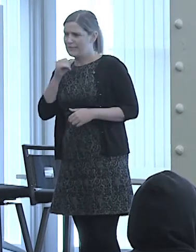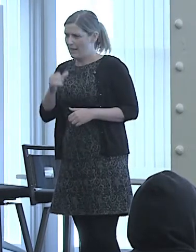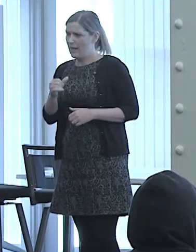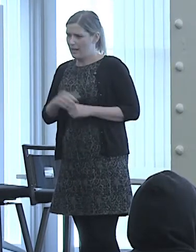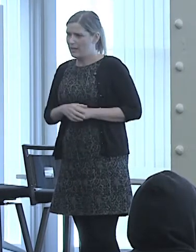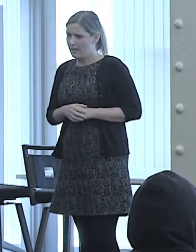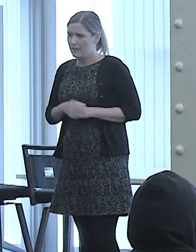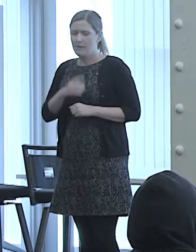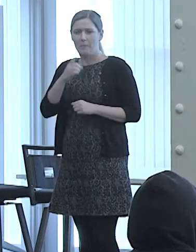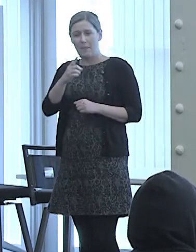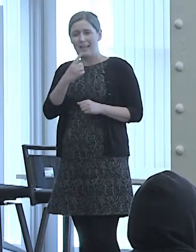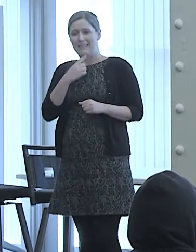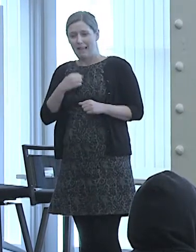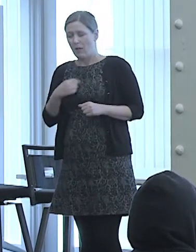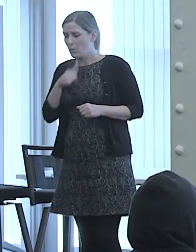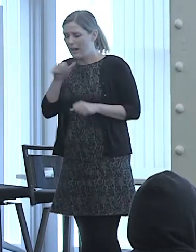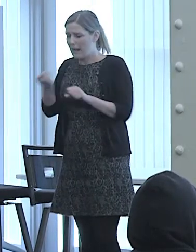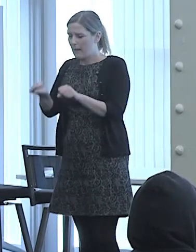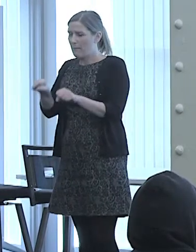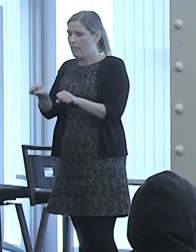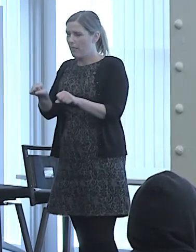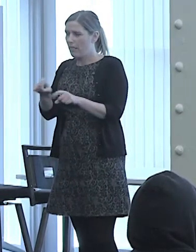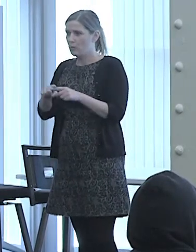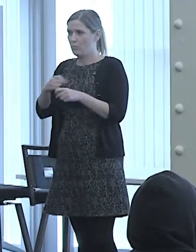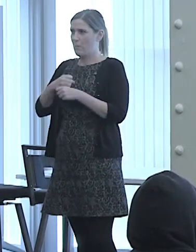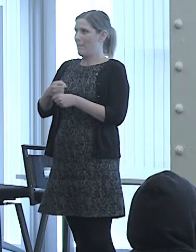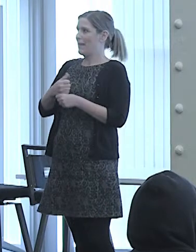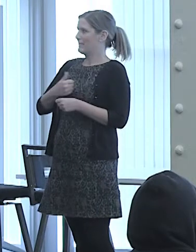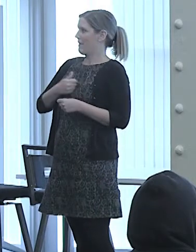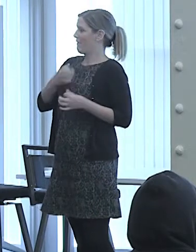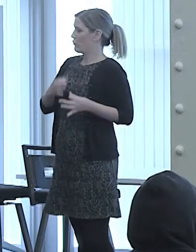That we are unable to make self-determination for ourselves